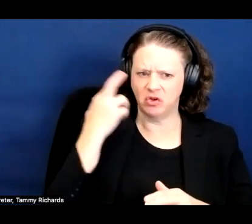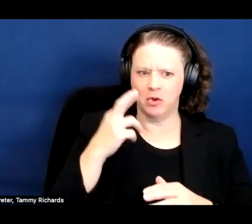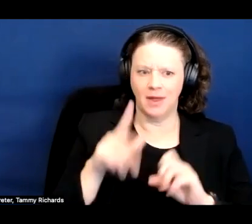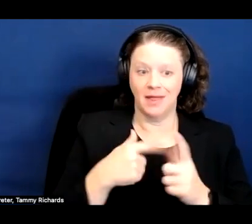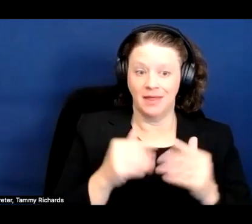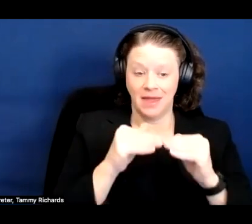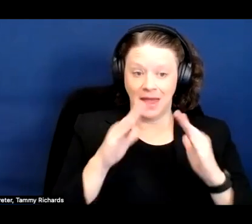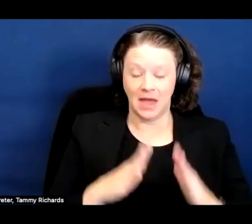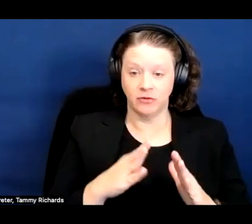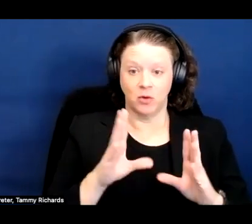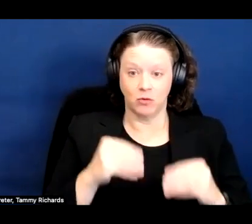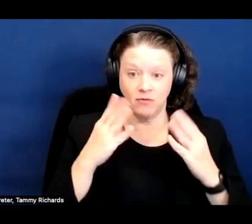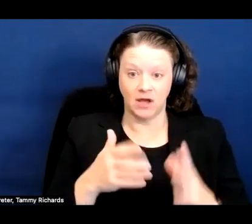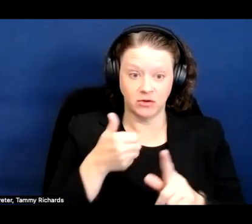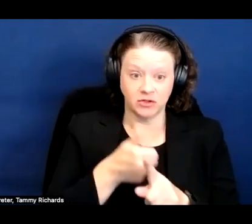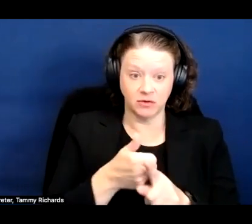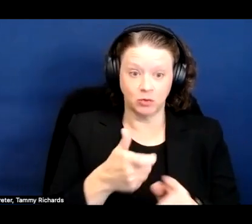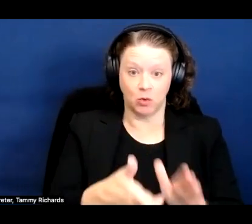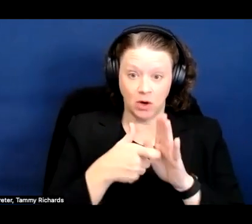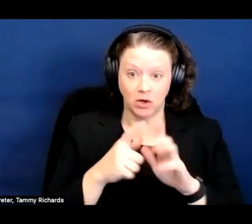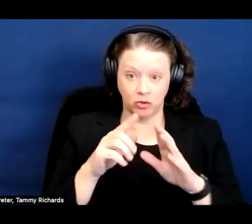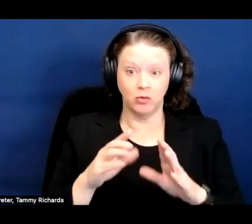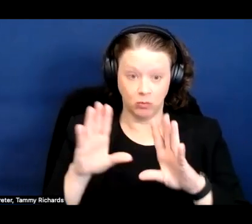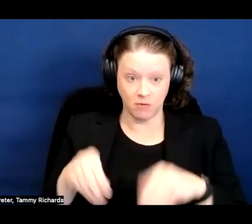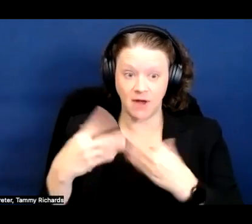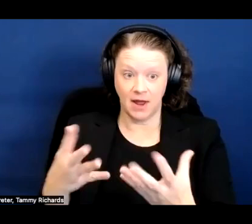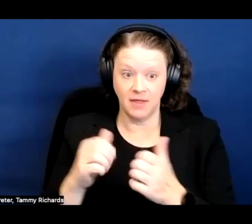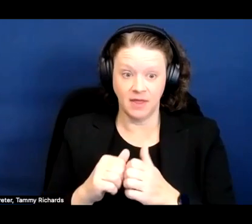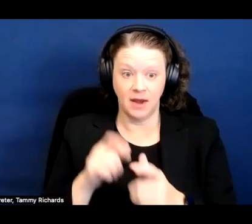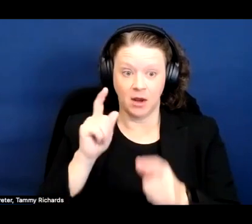for the failure to engage in an interactive process under the Federal Fair Housing Act.